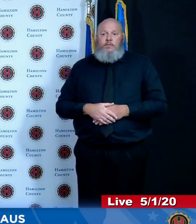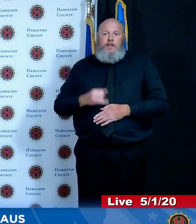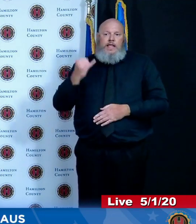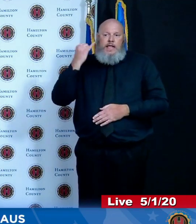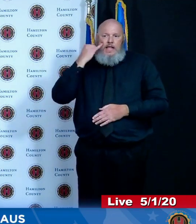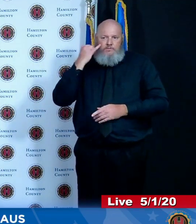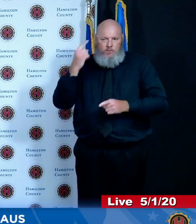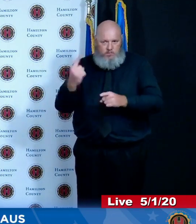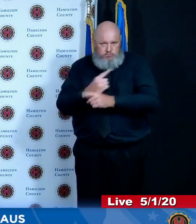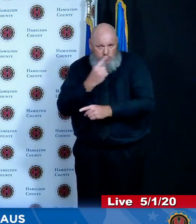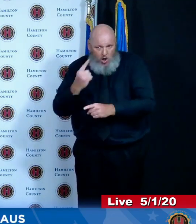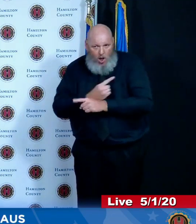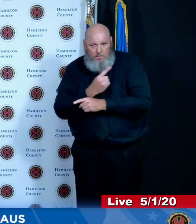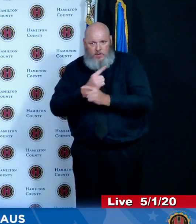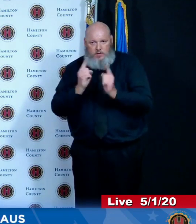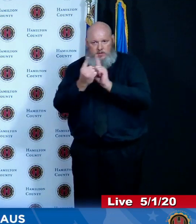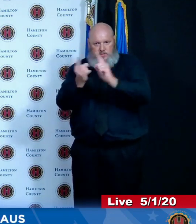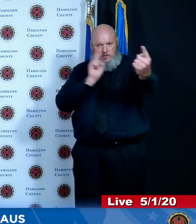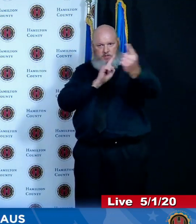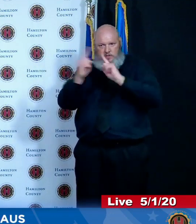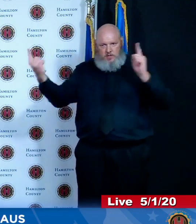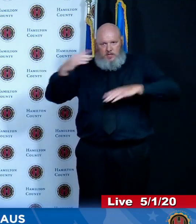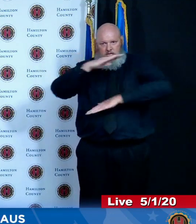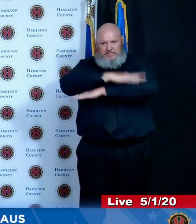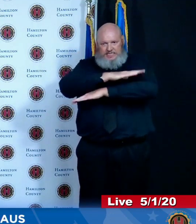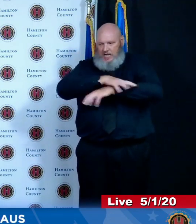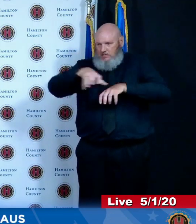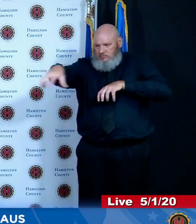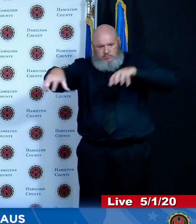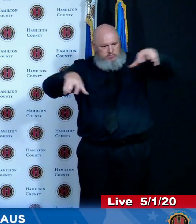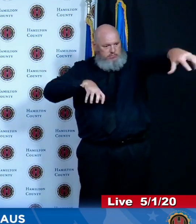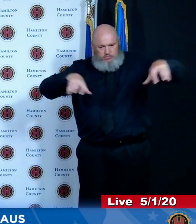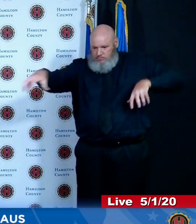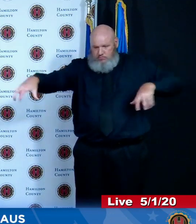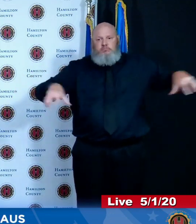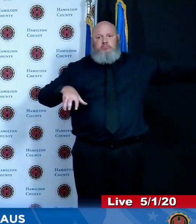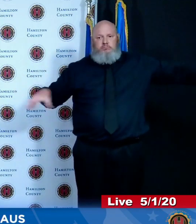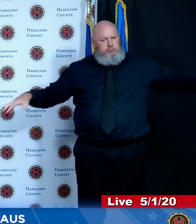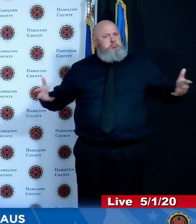outside and also if someone were to come in as many of us are doing right now